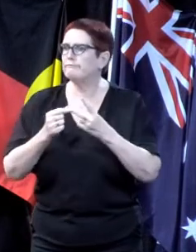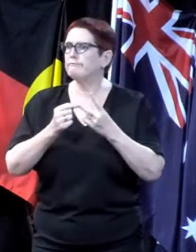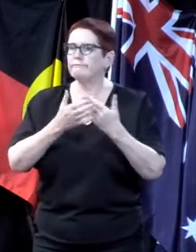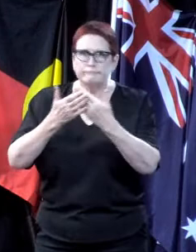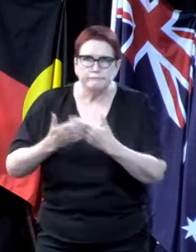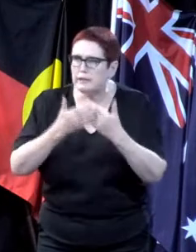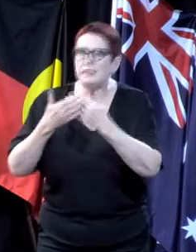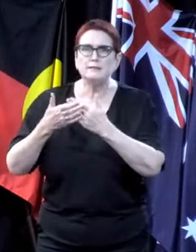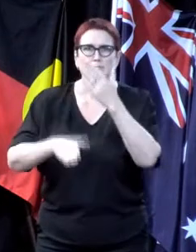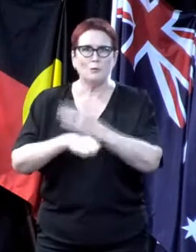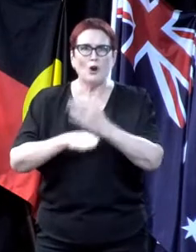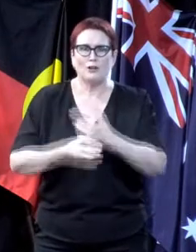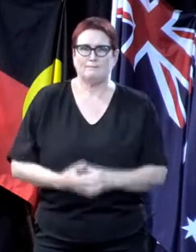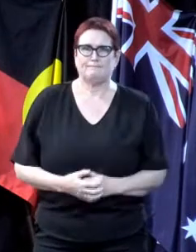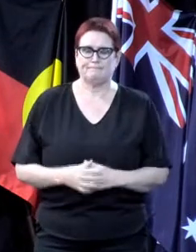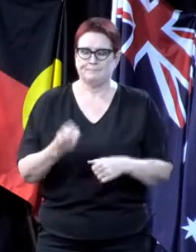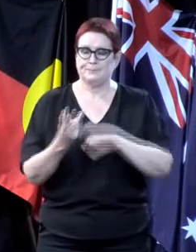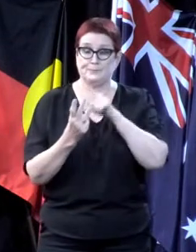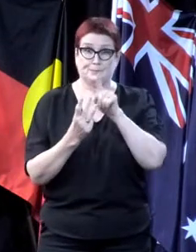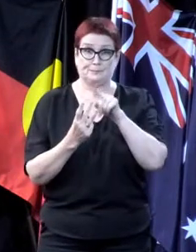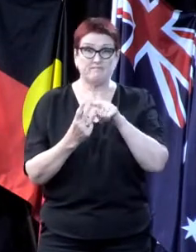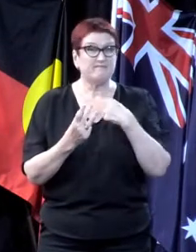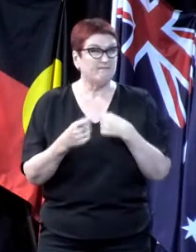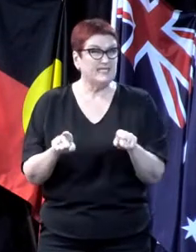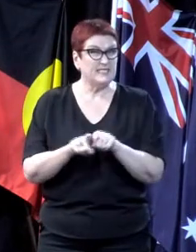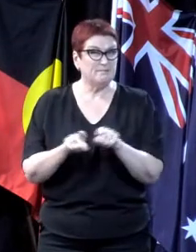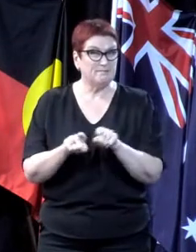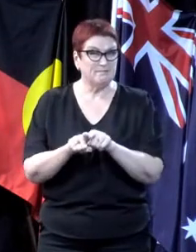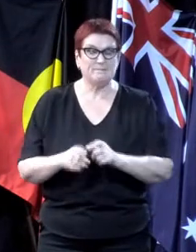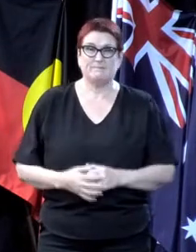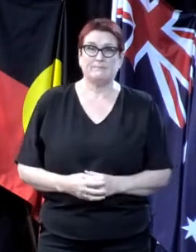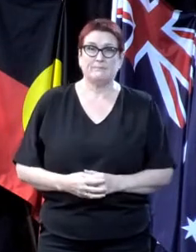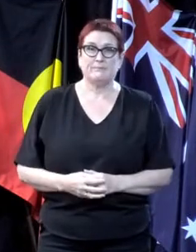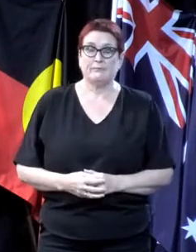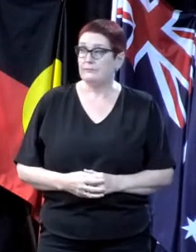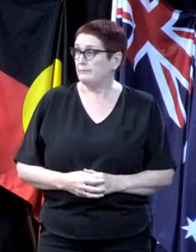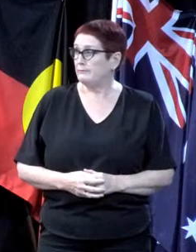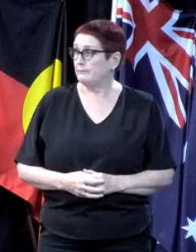We have a 100% of our students receive a year 12 certificate.